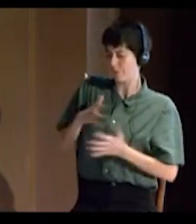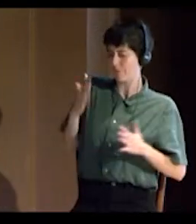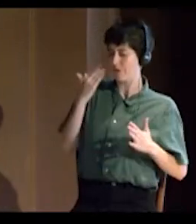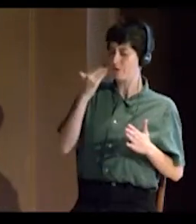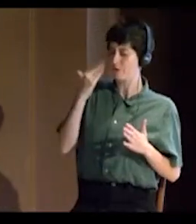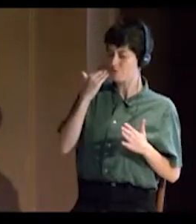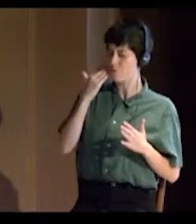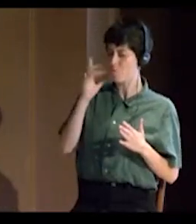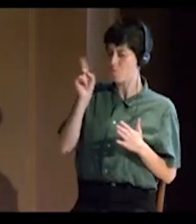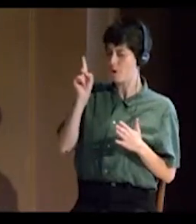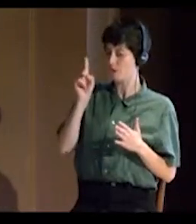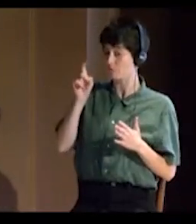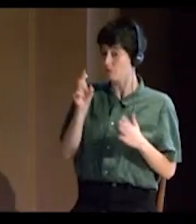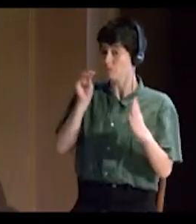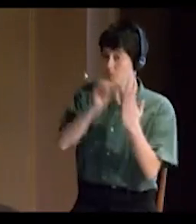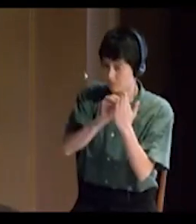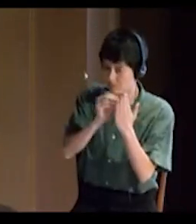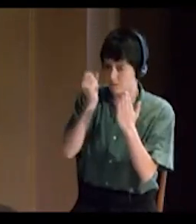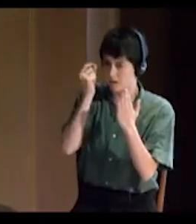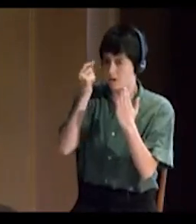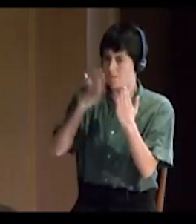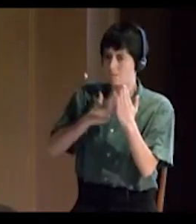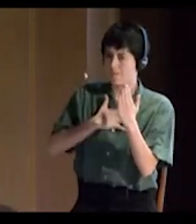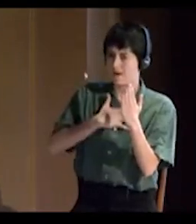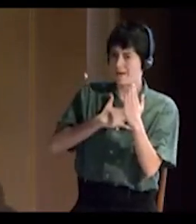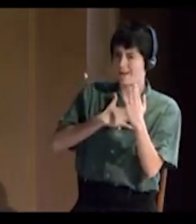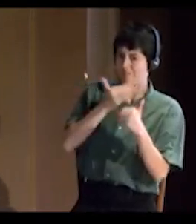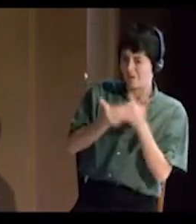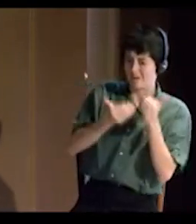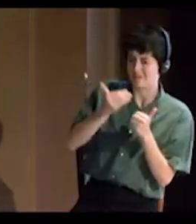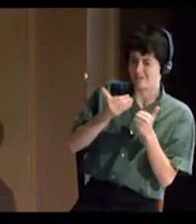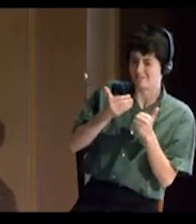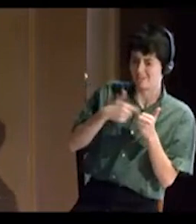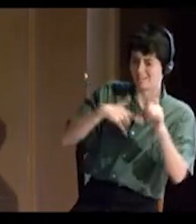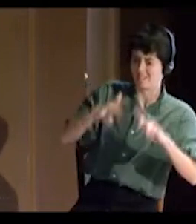when I was learning early on in my Buck project. Yes.